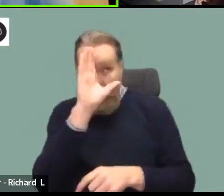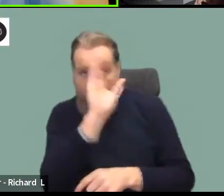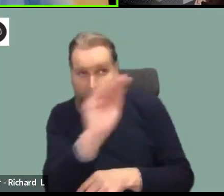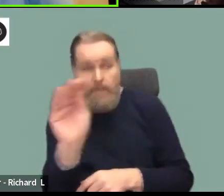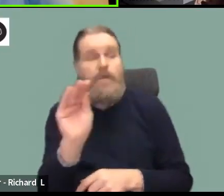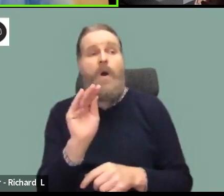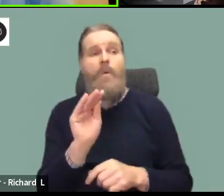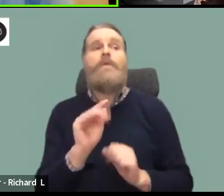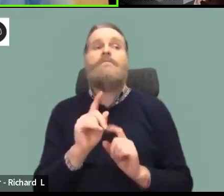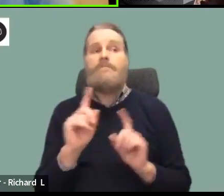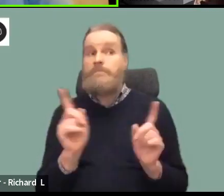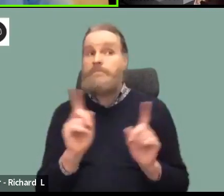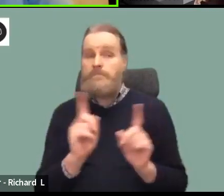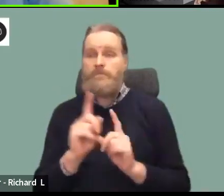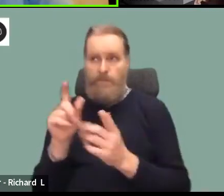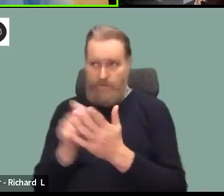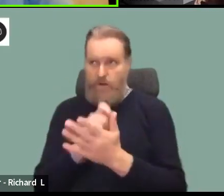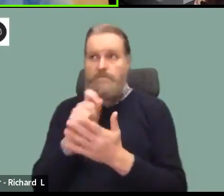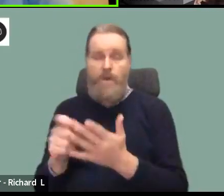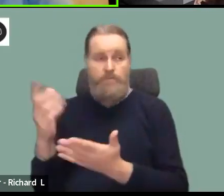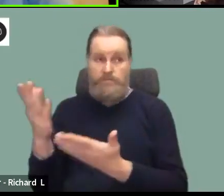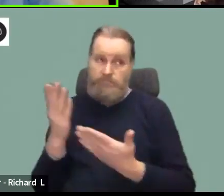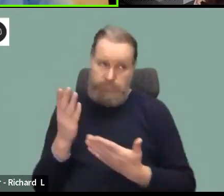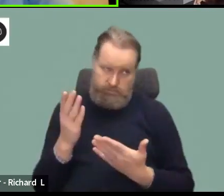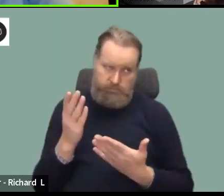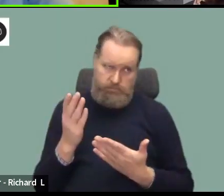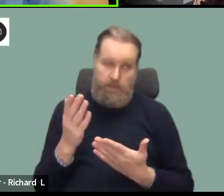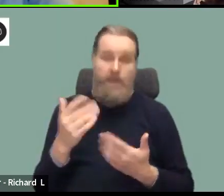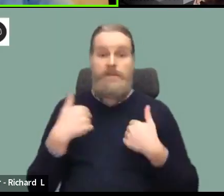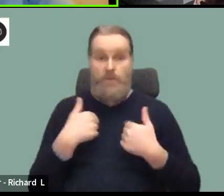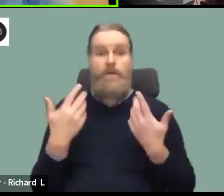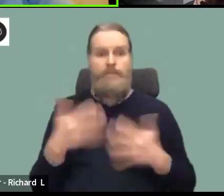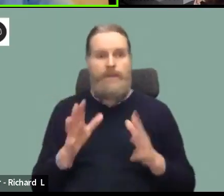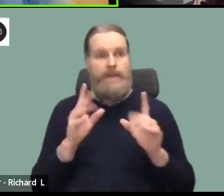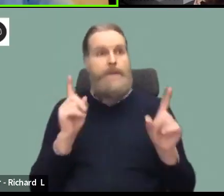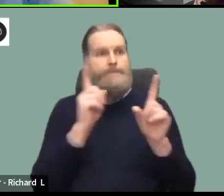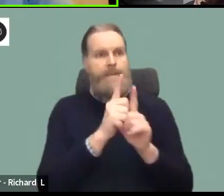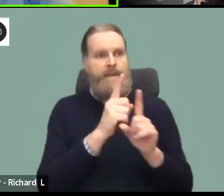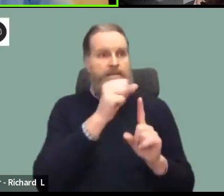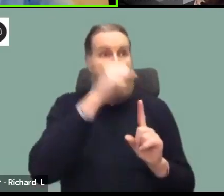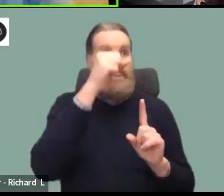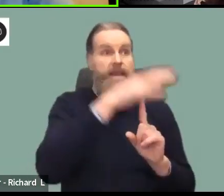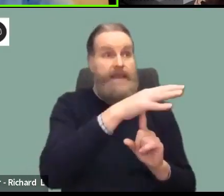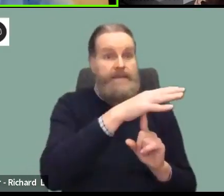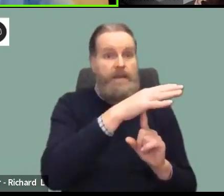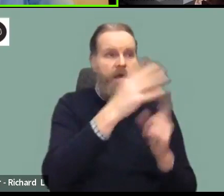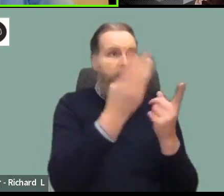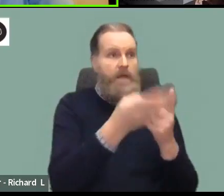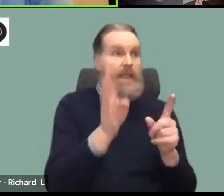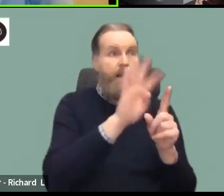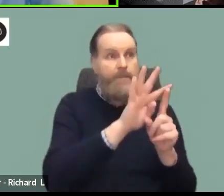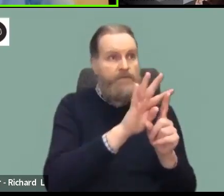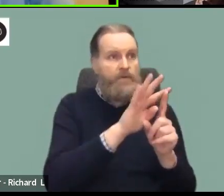proposals. that in that seven days that in that seven days, we have Met both, Leo. aders of the cabinet office and aders of the cabinet office, and